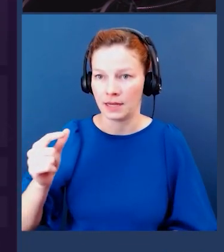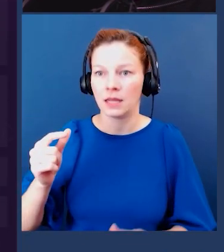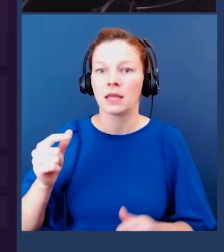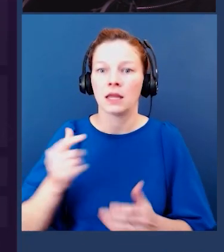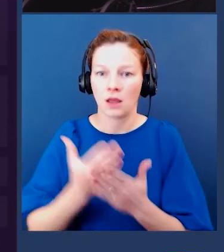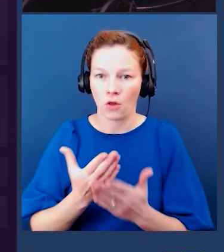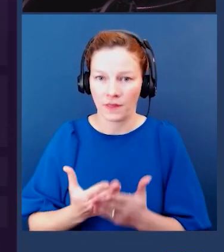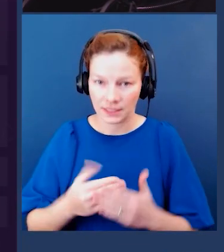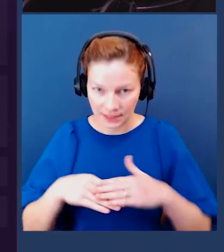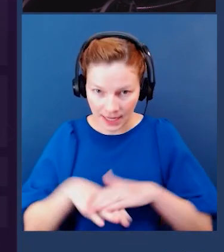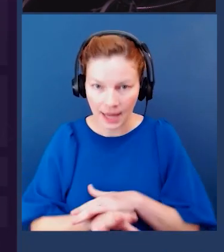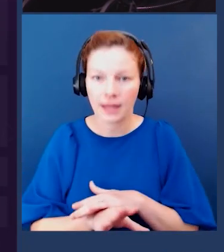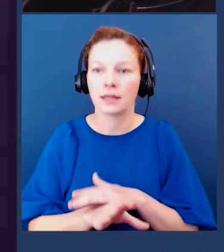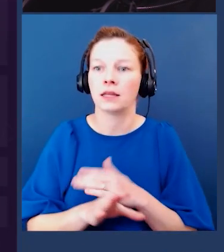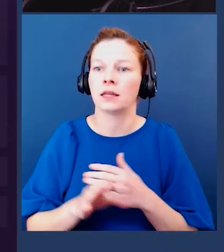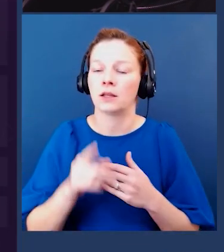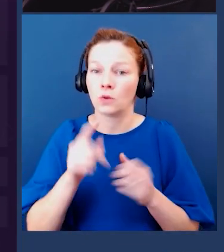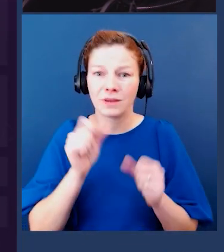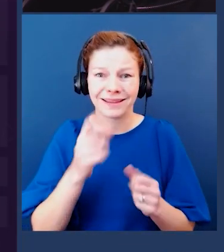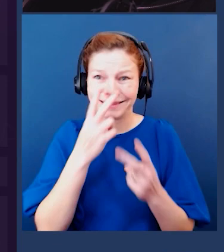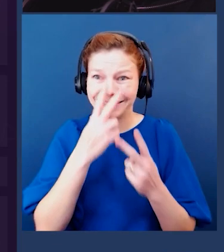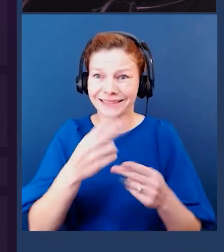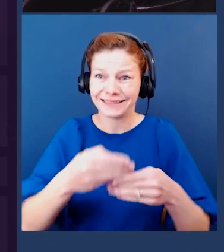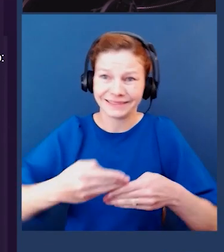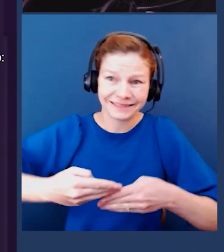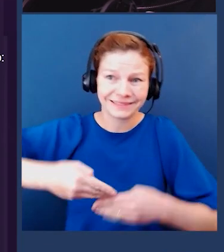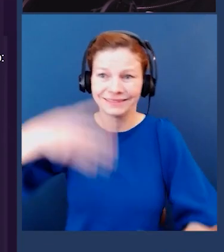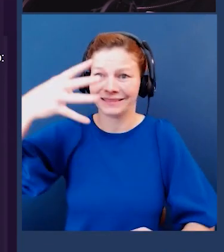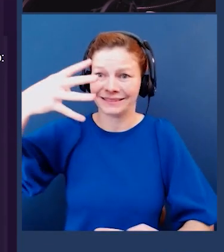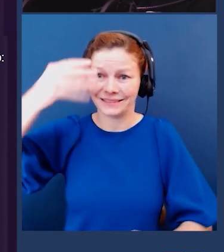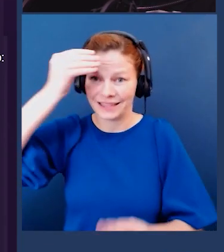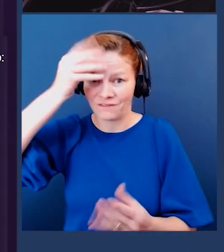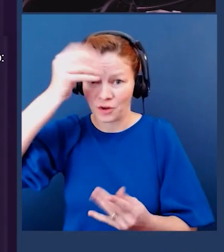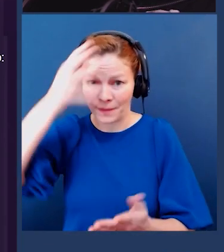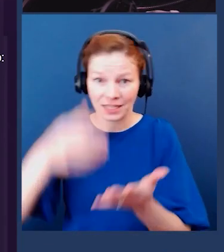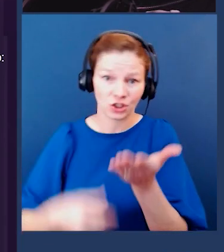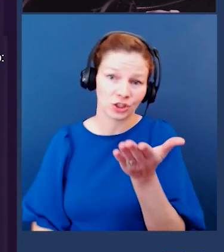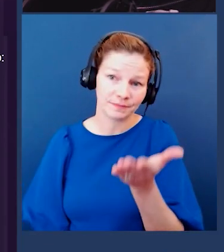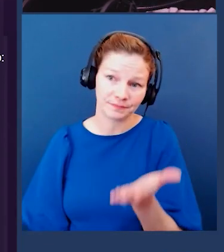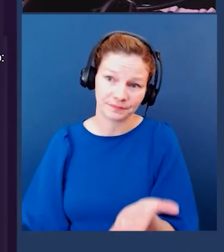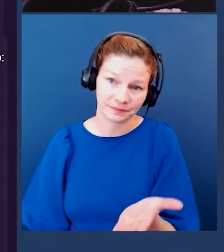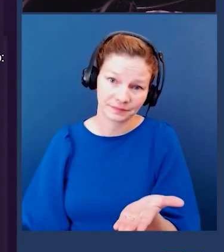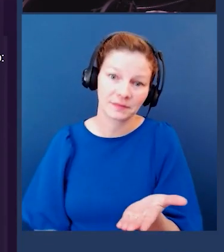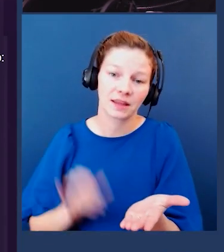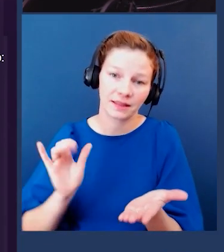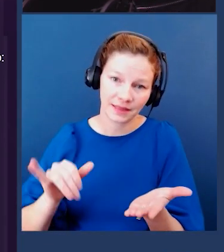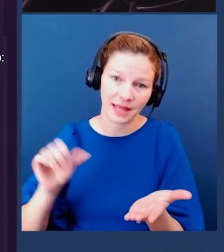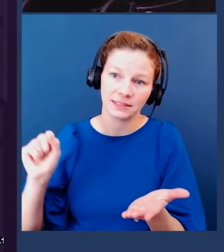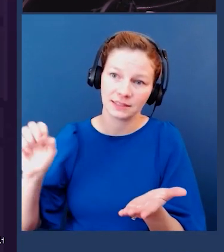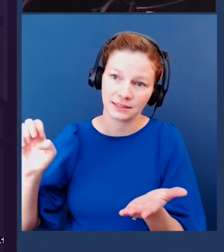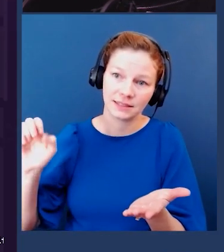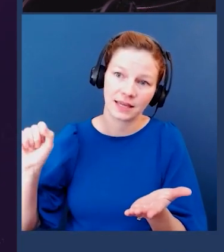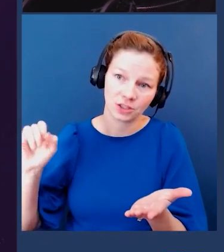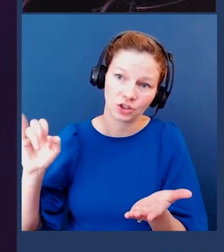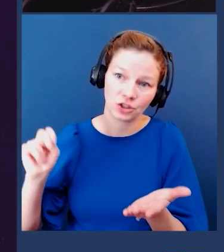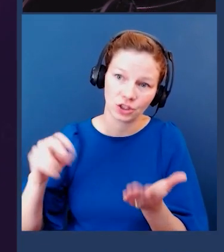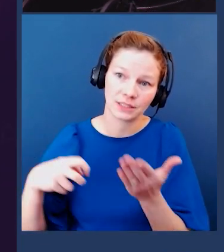the information. So I'm going to go in here. So basically, you get session ticket. All of that is is done and you don't have to